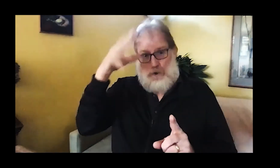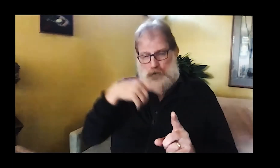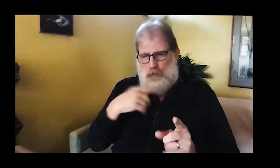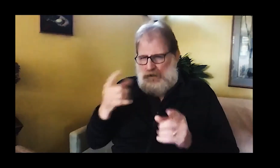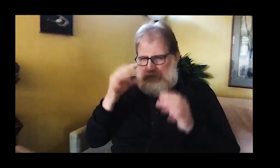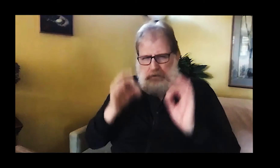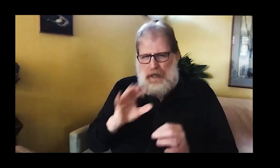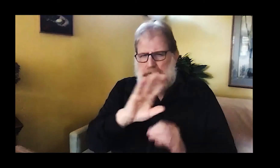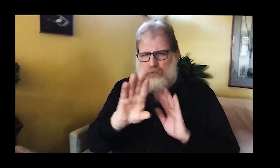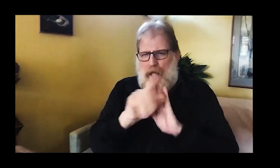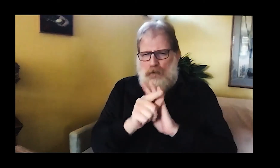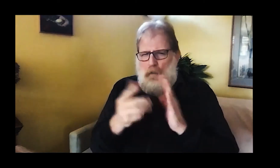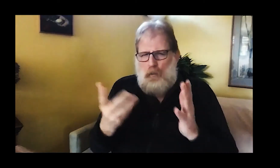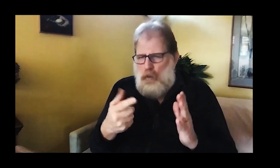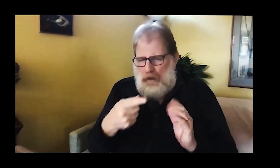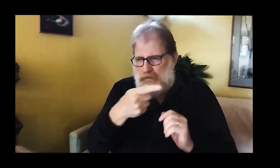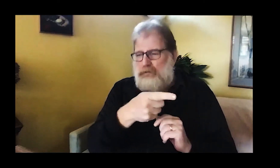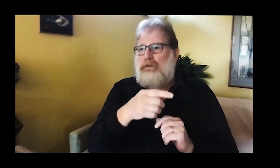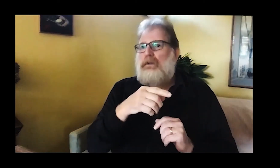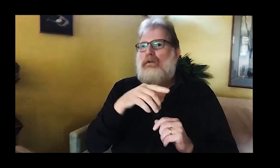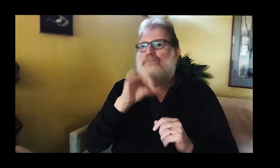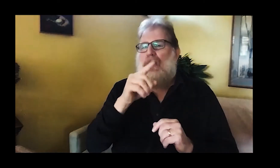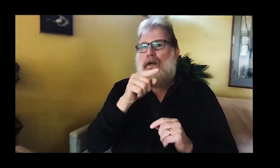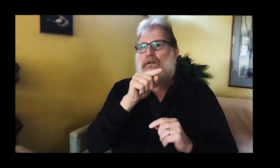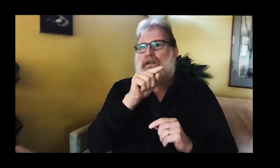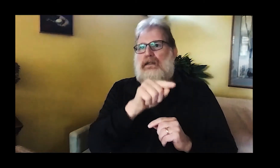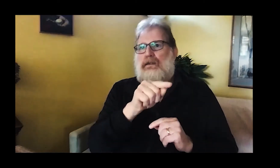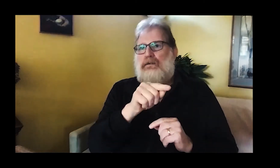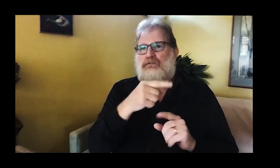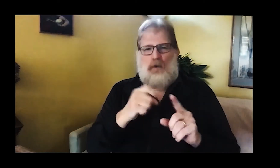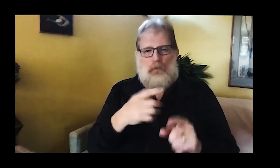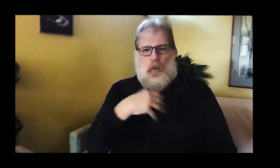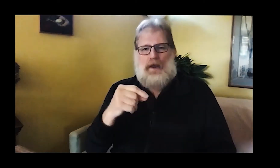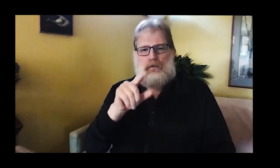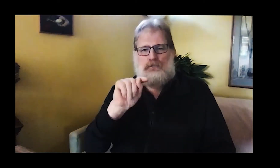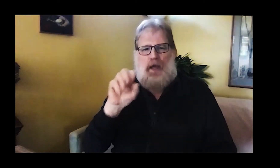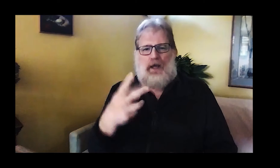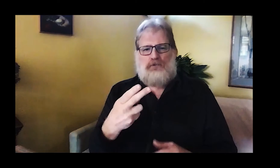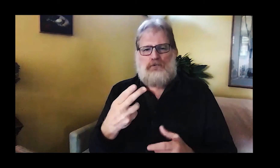we decided that the Deaf character's background was - he was basically from a white trash family